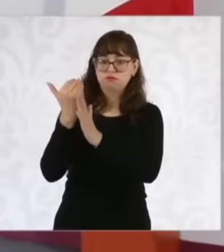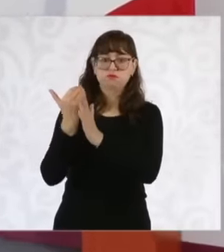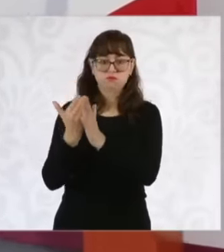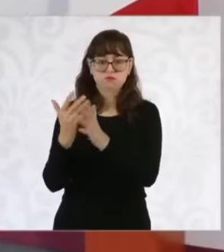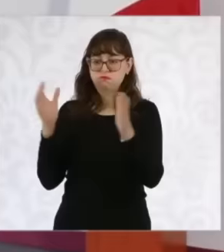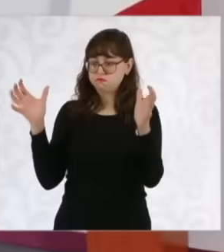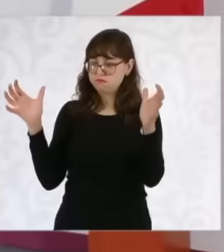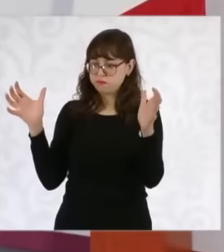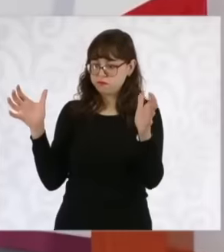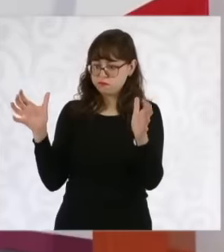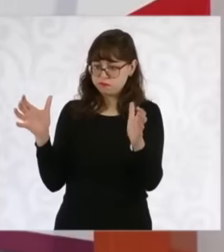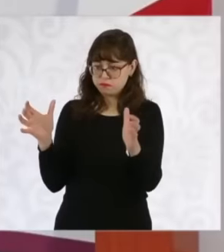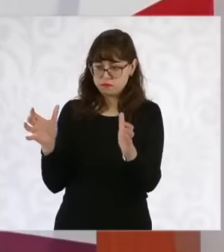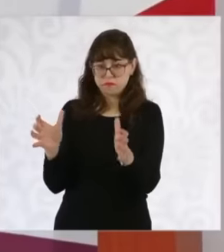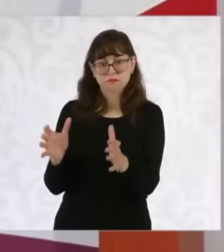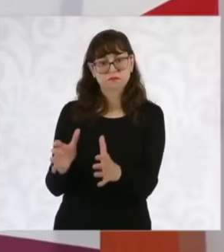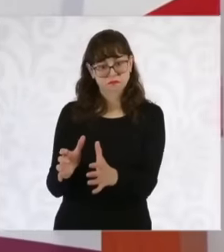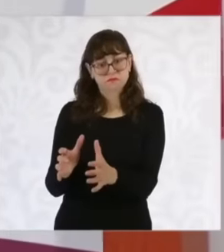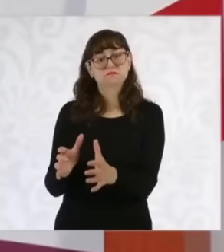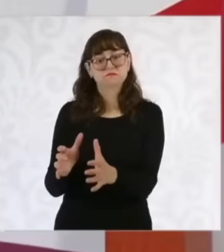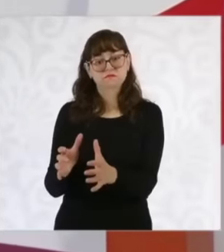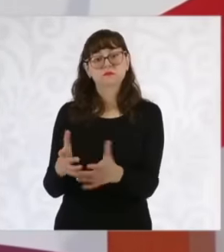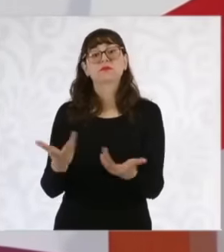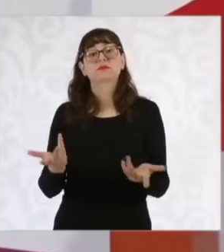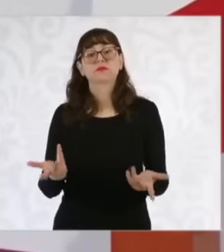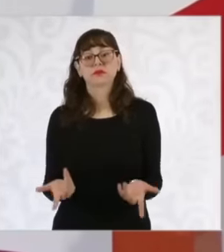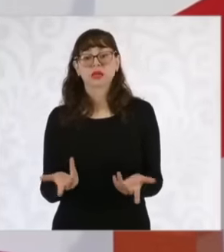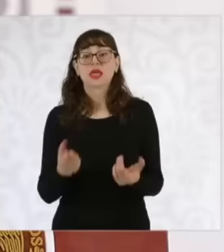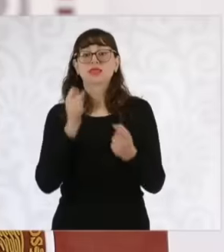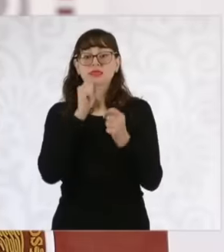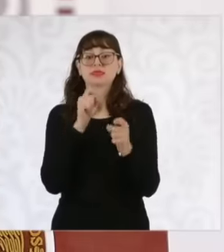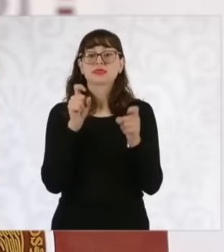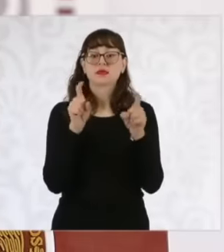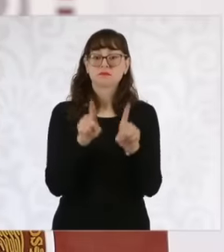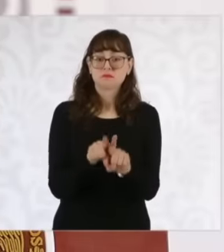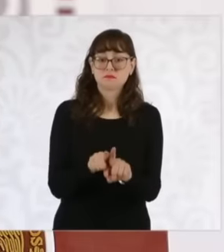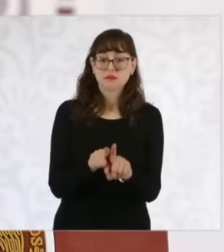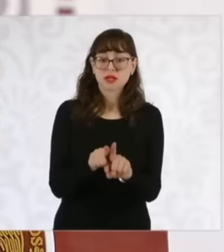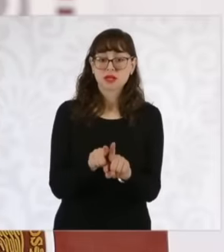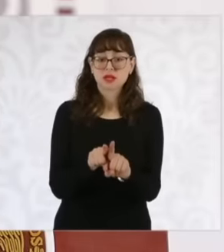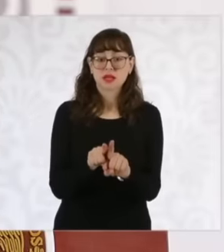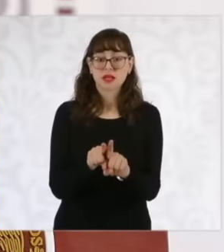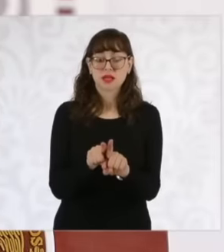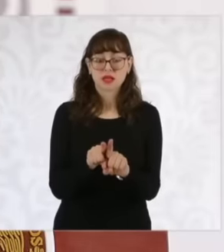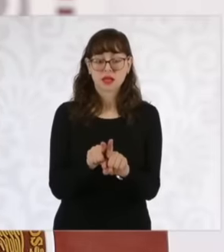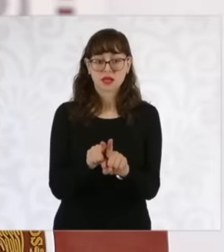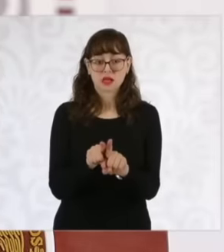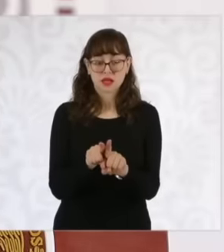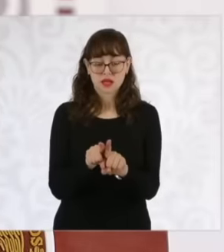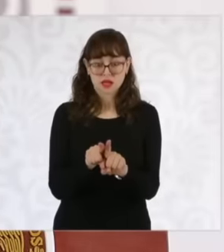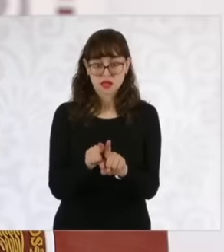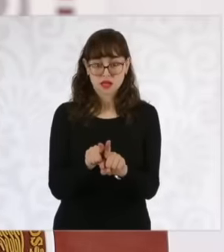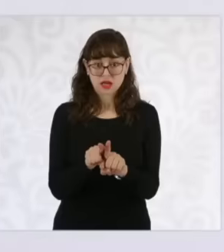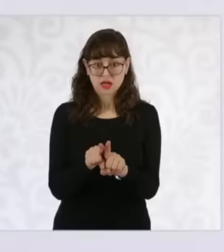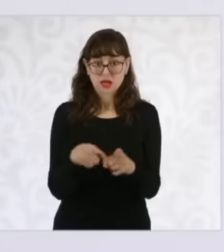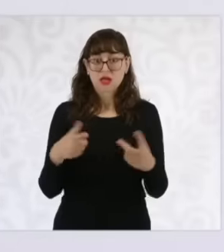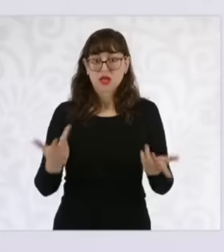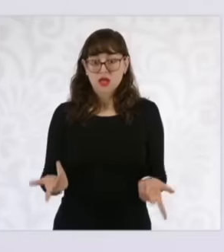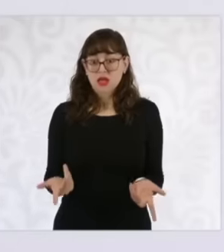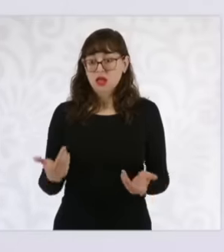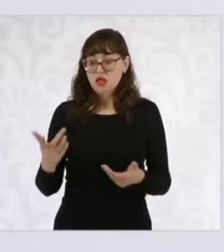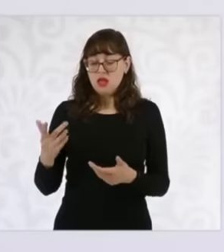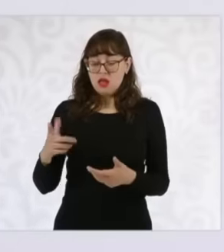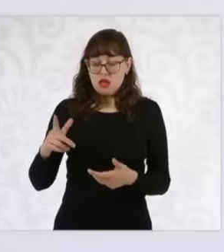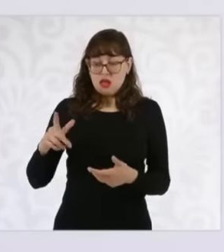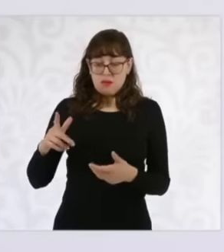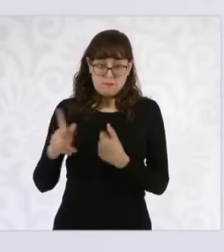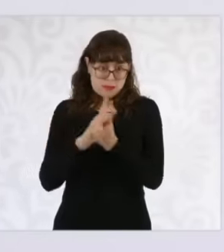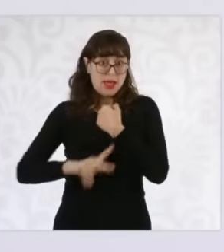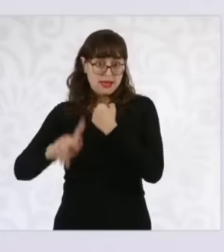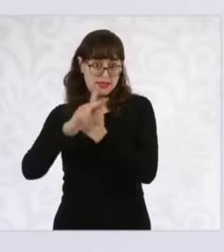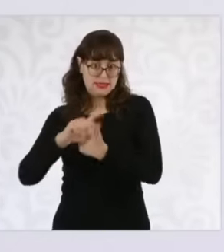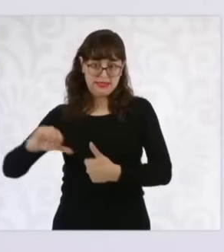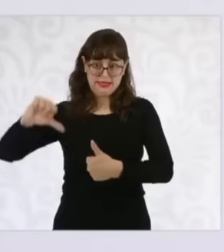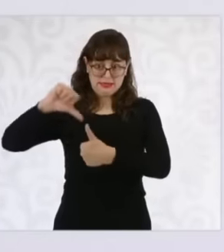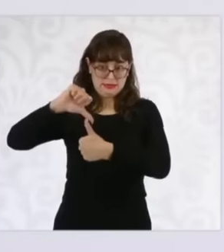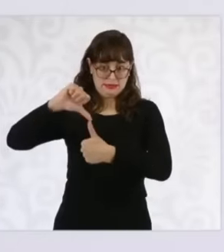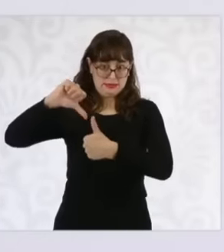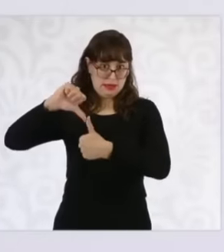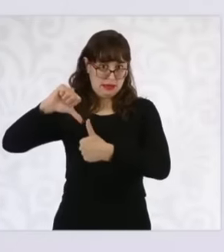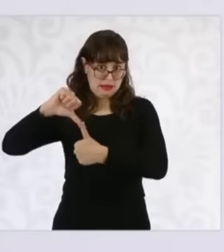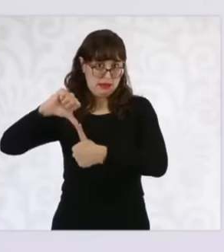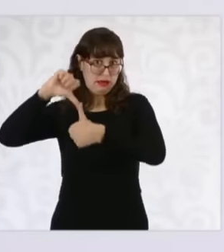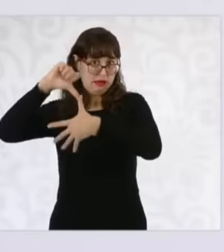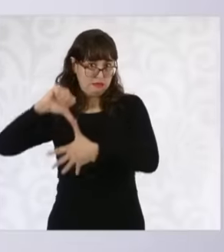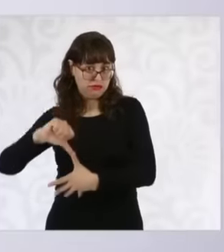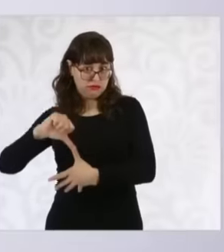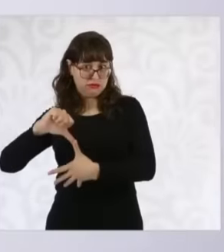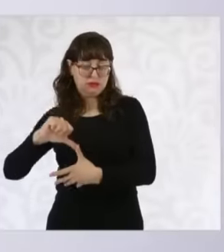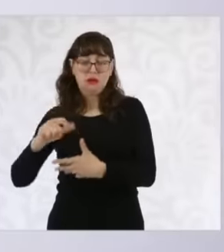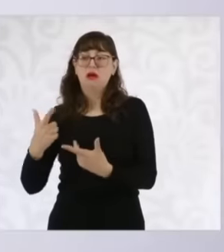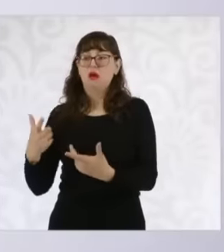There is work with the governments of Central and South America to prevent migration and we